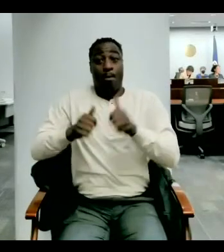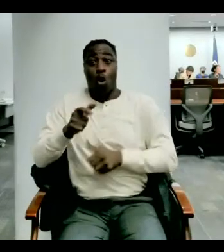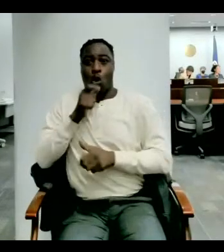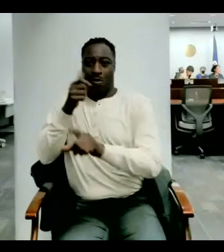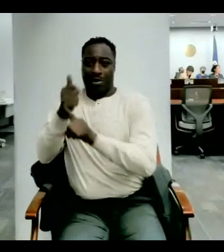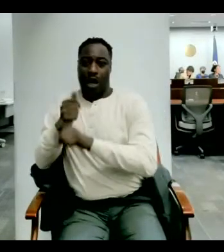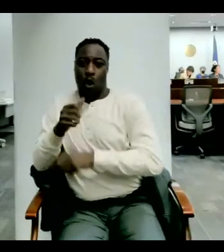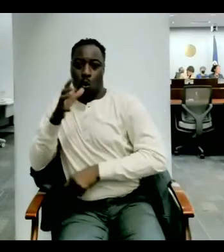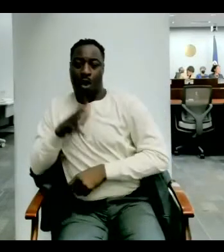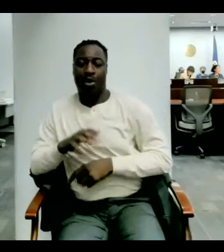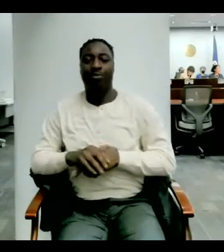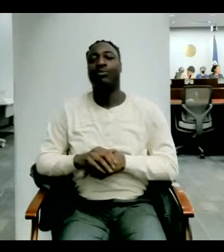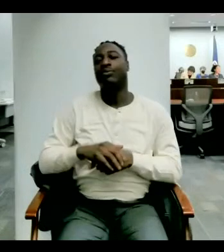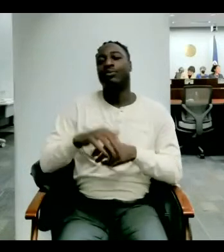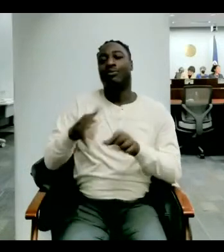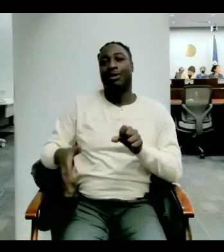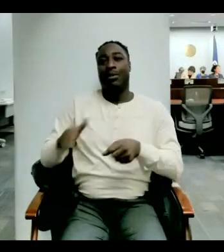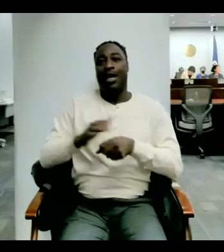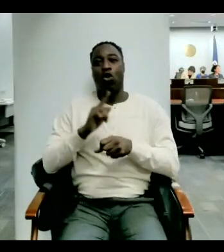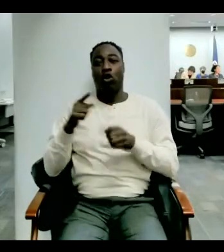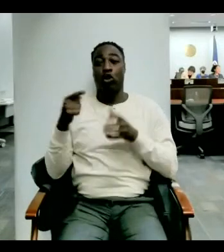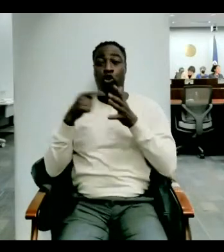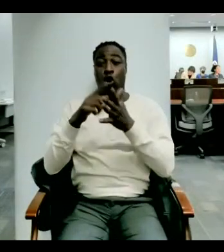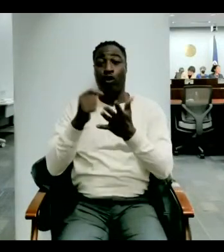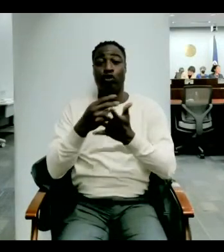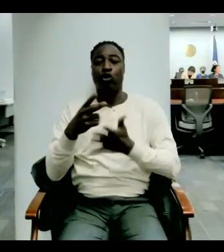The pandemic underscored this truth and its gender impact.